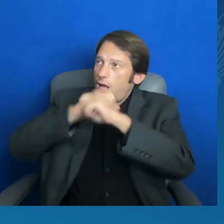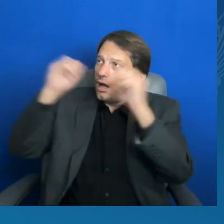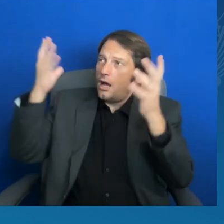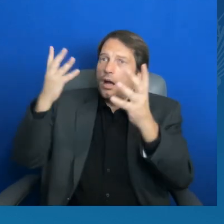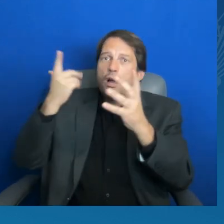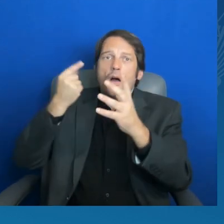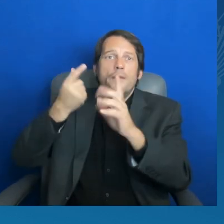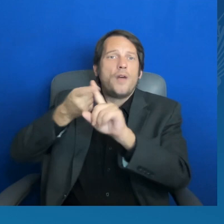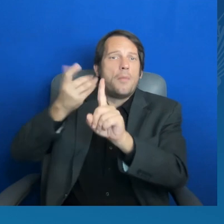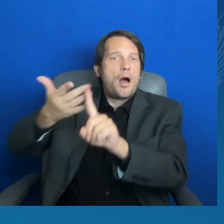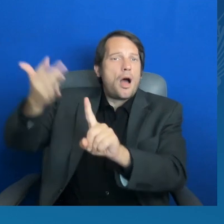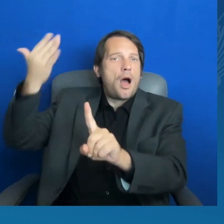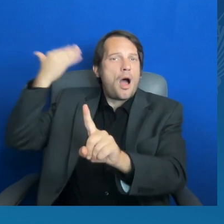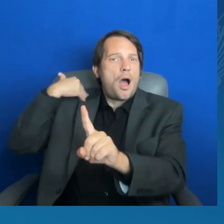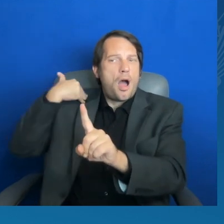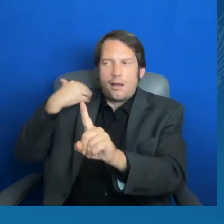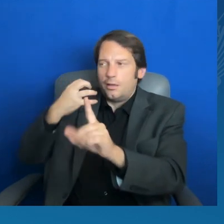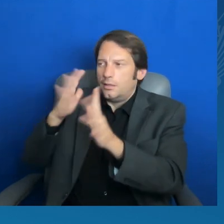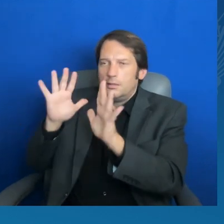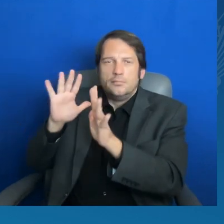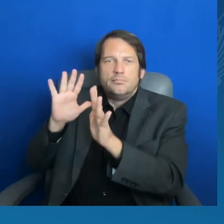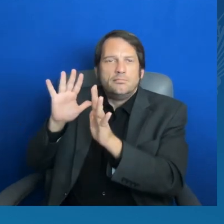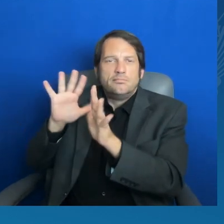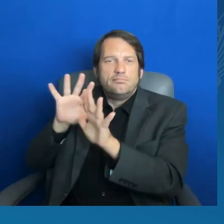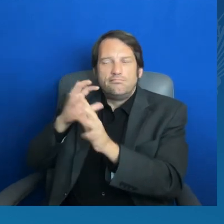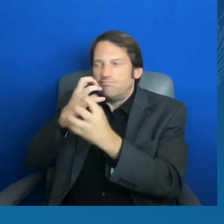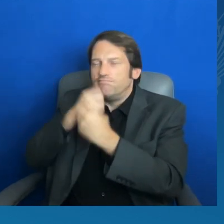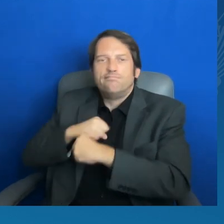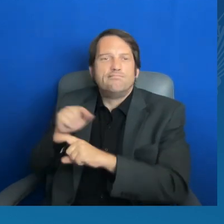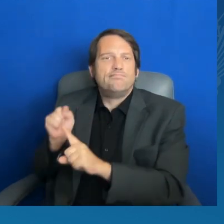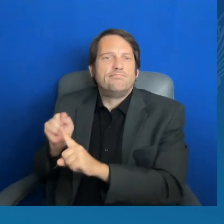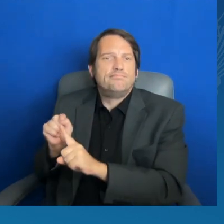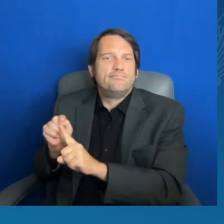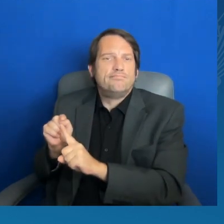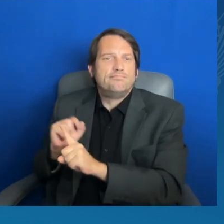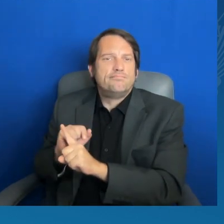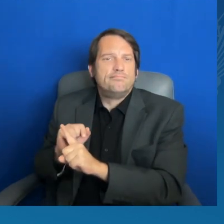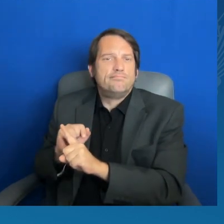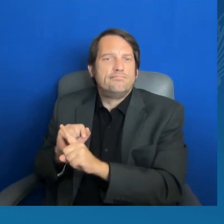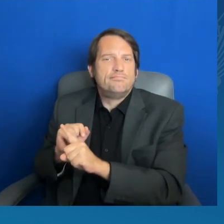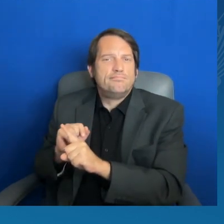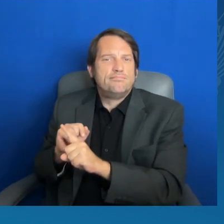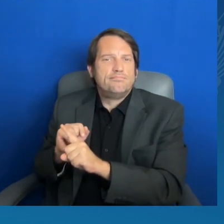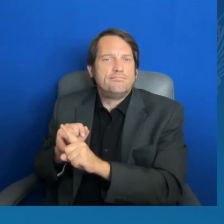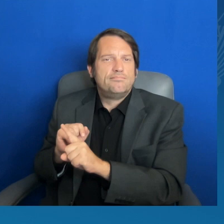And I do believe that to be a very true and pure form of patriotism.